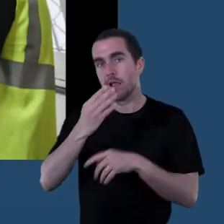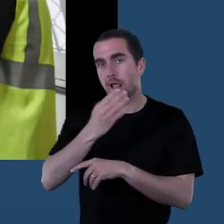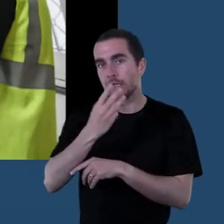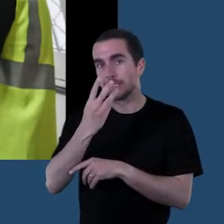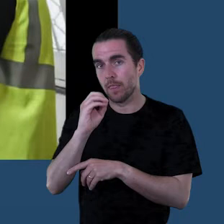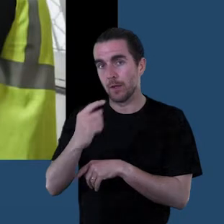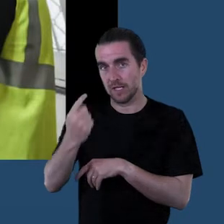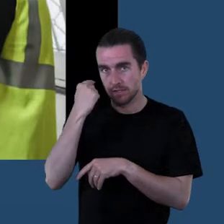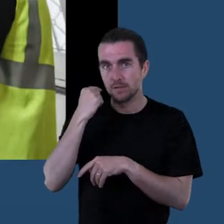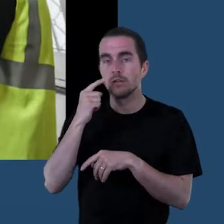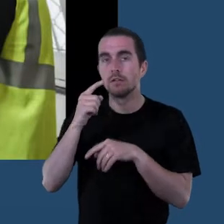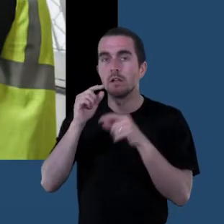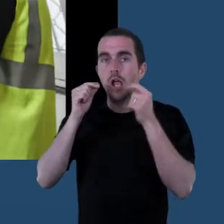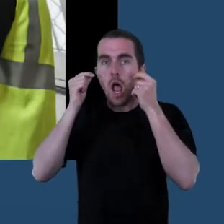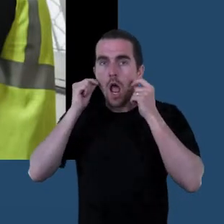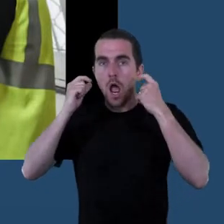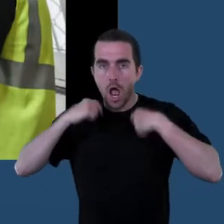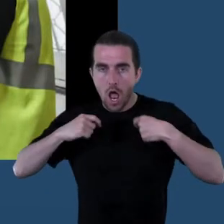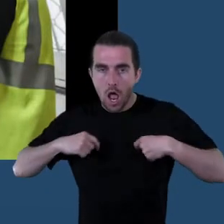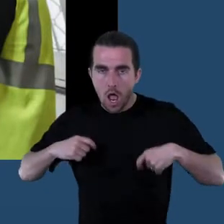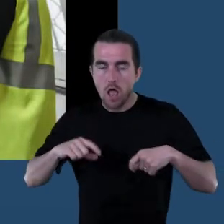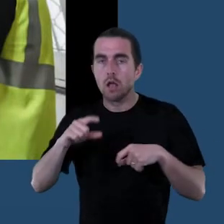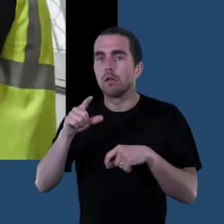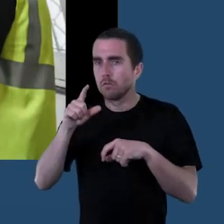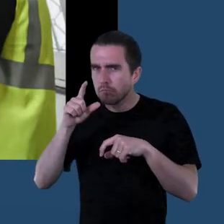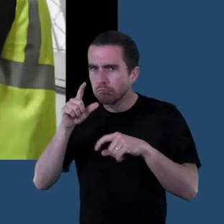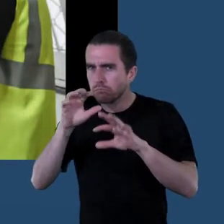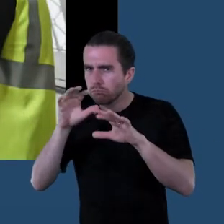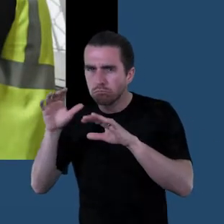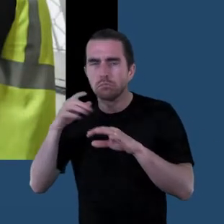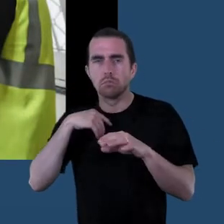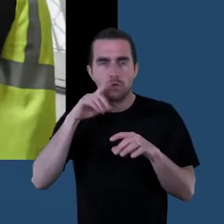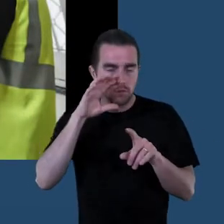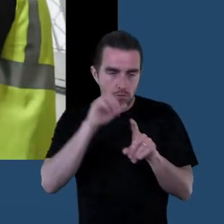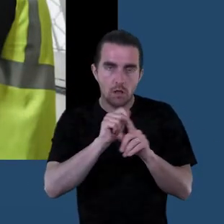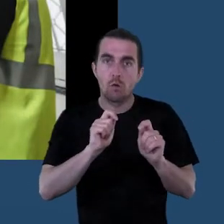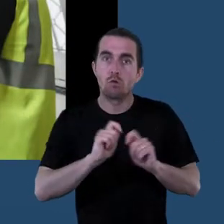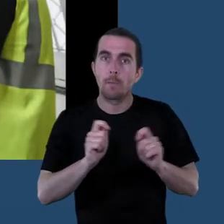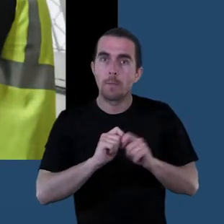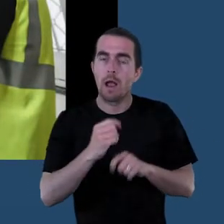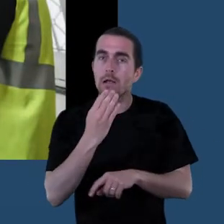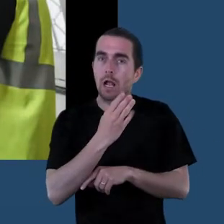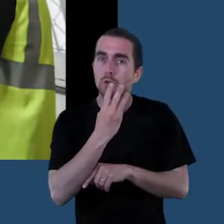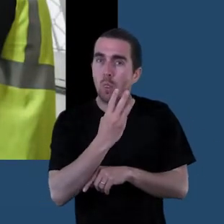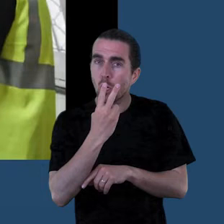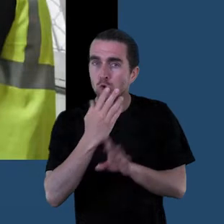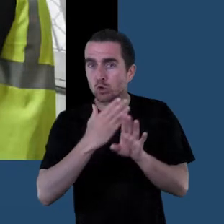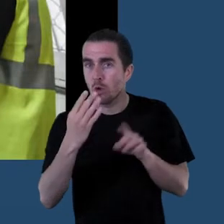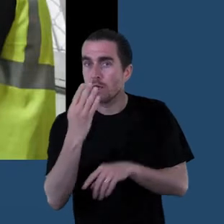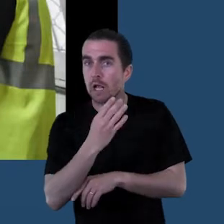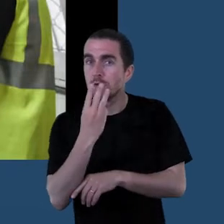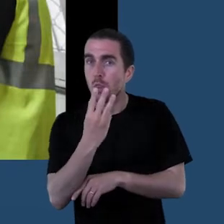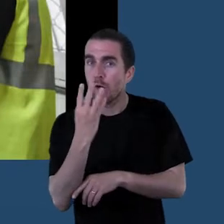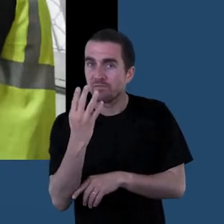Between her vertebrae we found old newspapers between 1932 and 1934